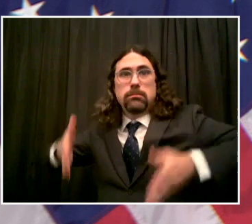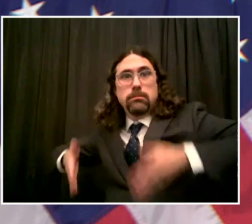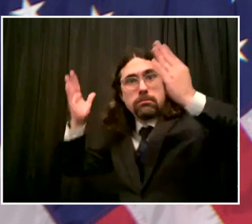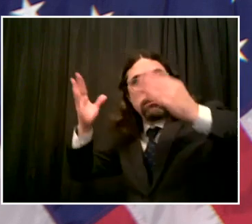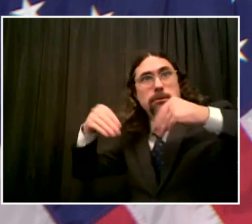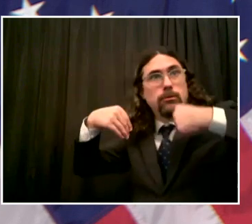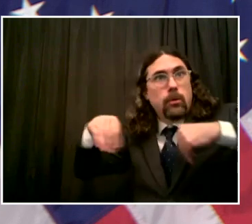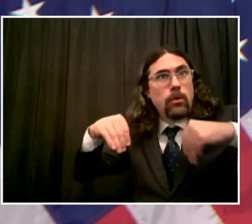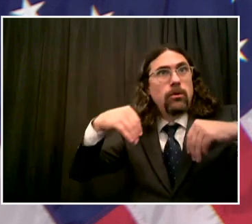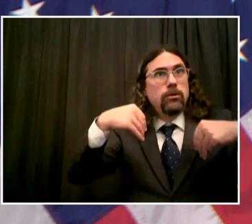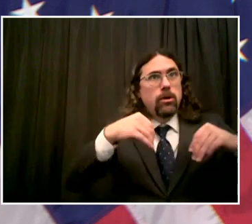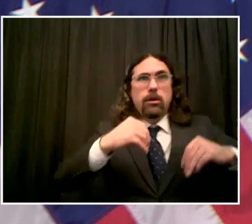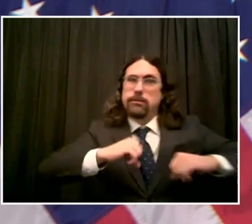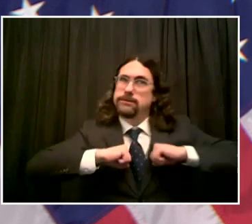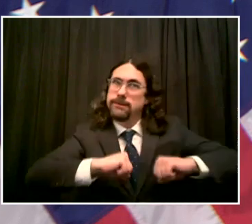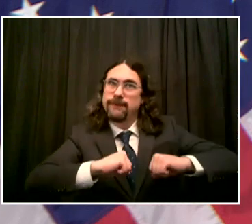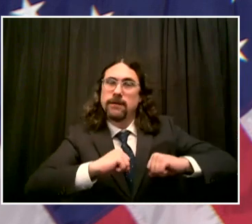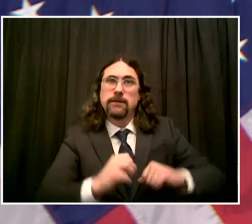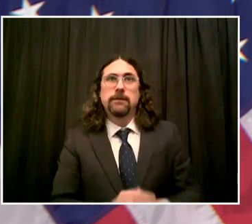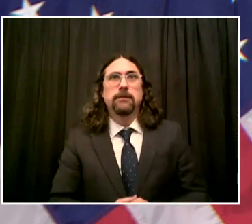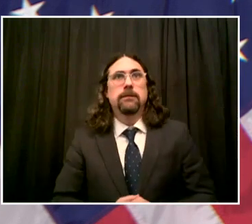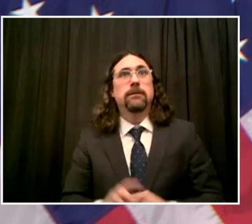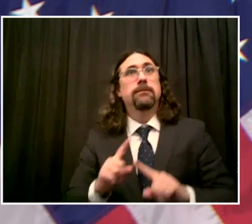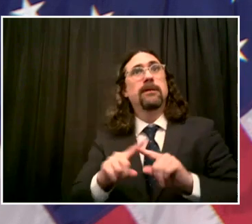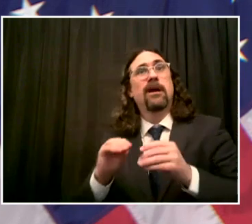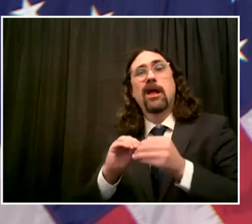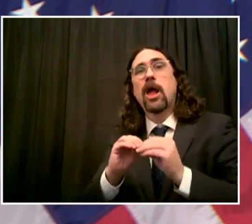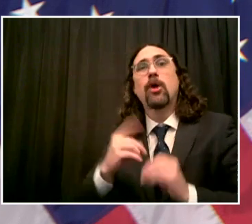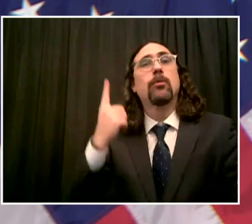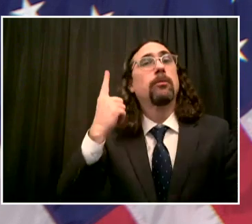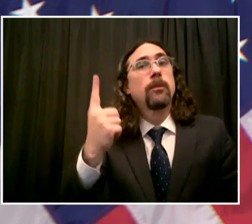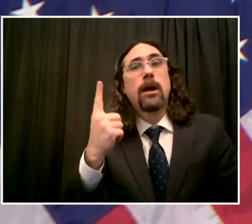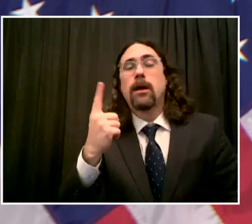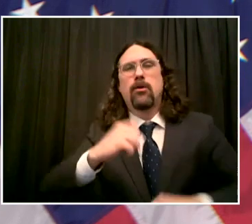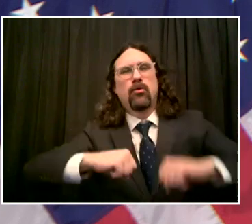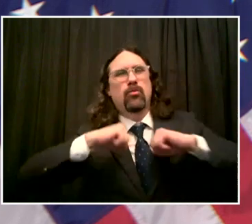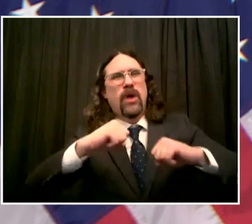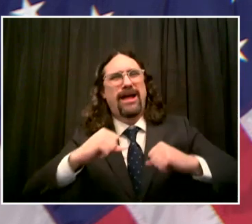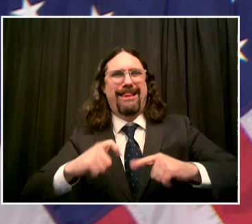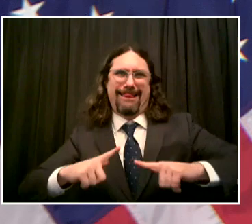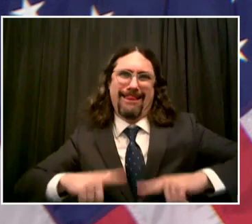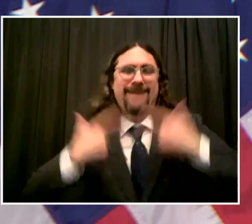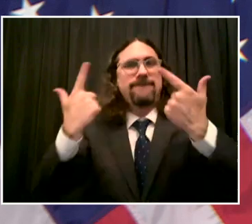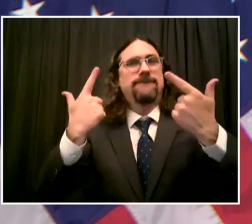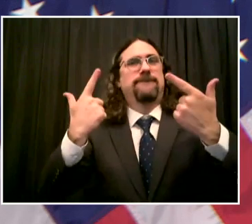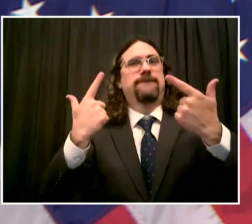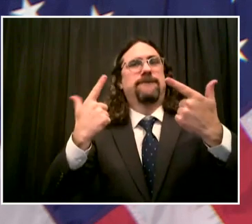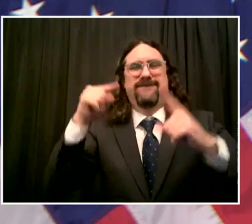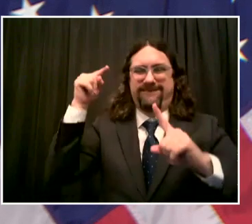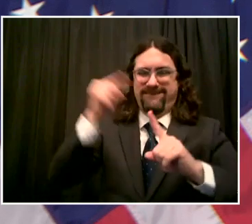WE ARE ALSO MAKING CRIITC AL DEISCINSO AT ANY ONE POINT IN TIME AND MAKE DECISIONS O T PRESERVE LIFE ABOVE ALL ELSE.